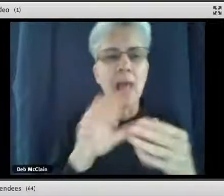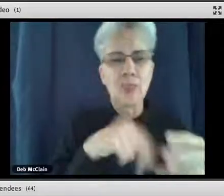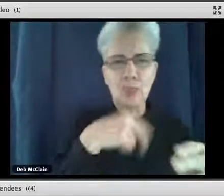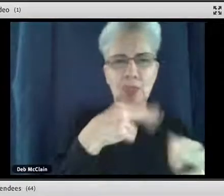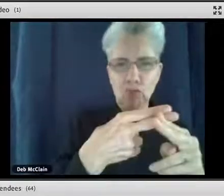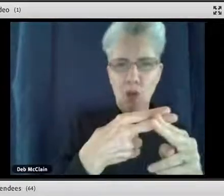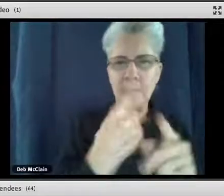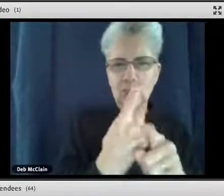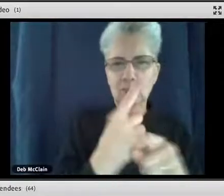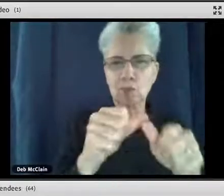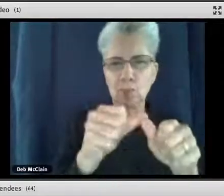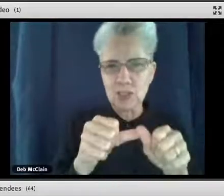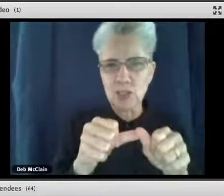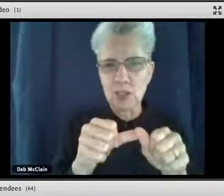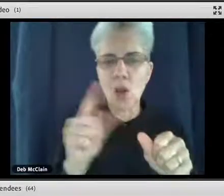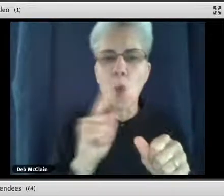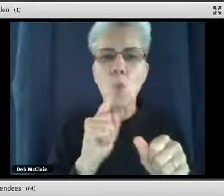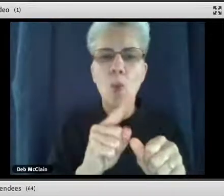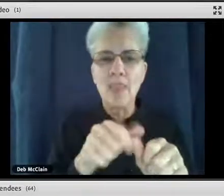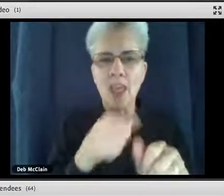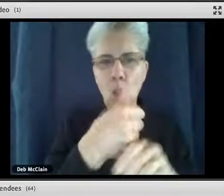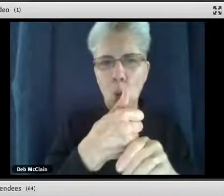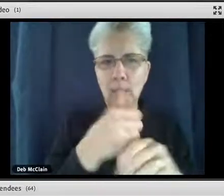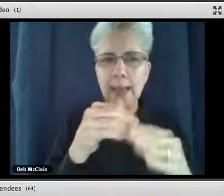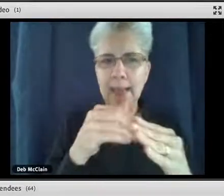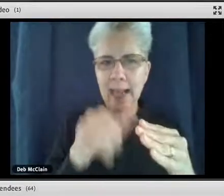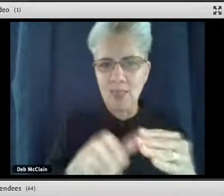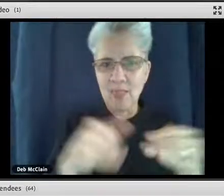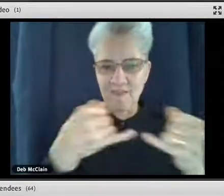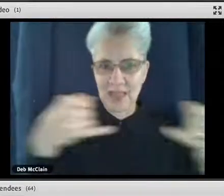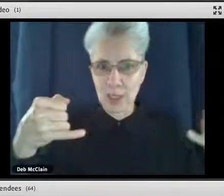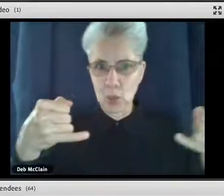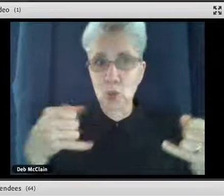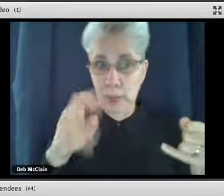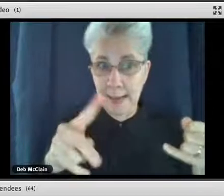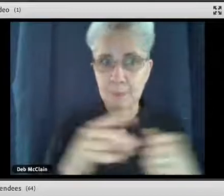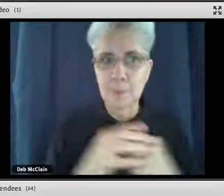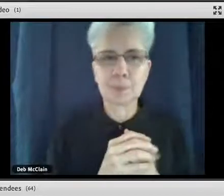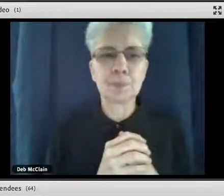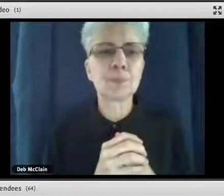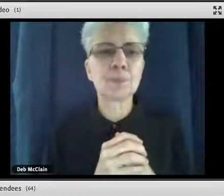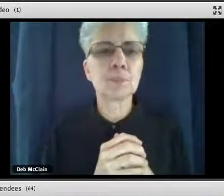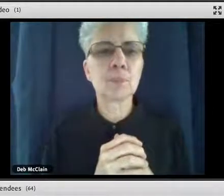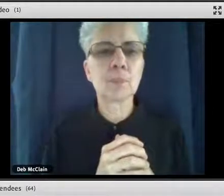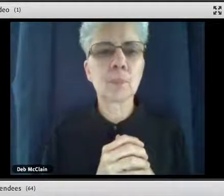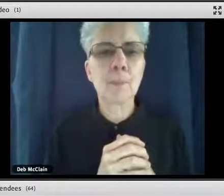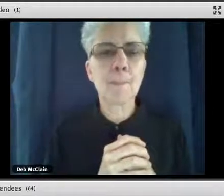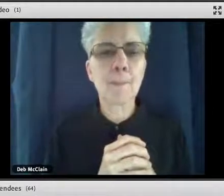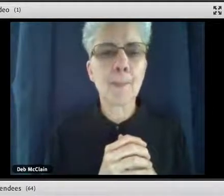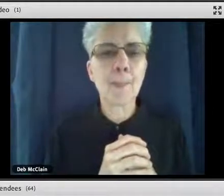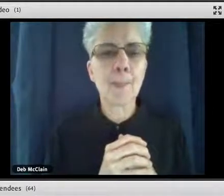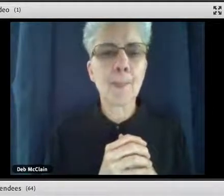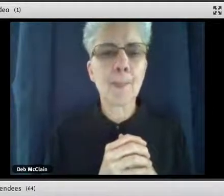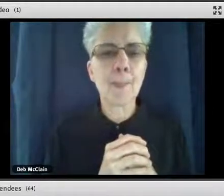labeled in their correct character positions, kind of where they're located in that field. Okay, so we'll go through some of these.